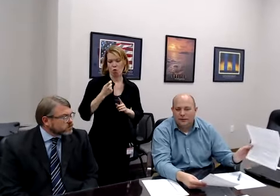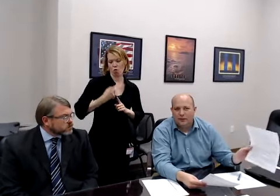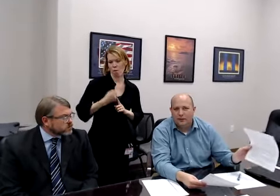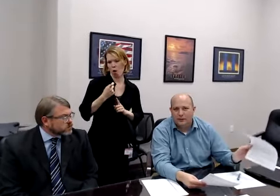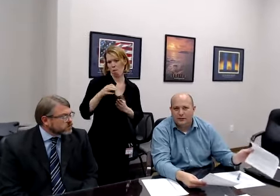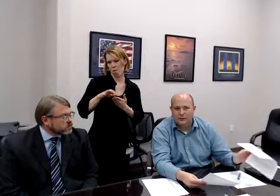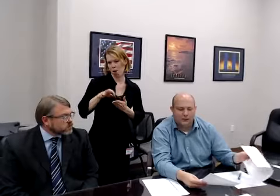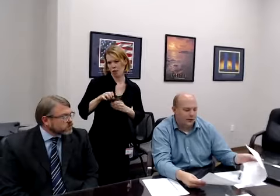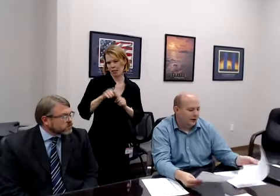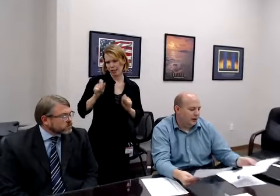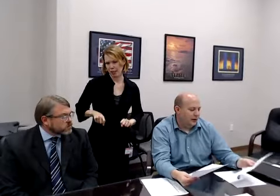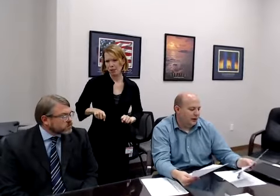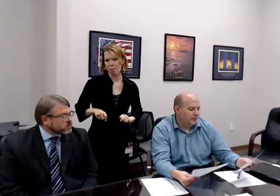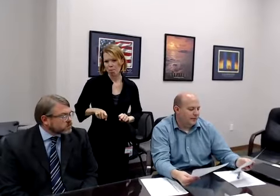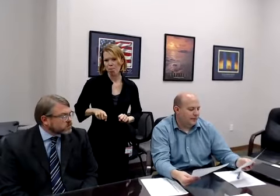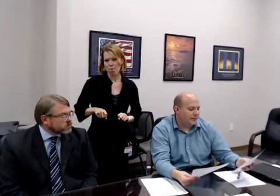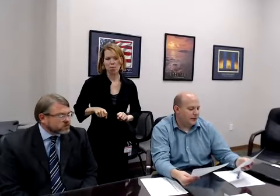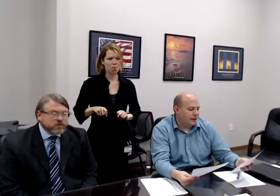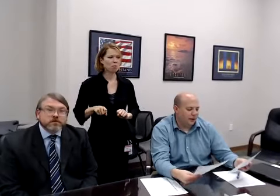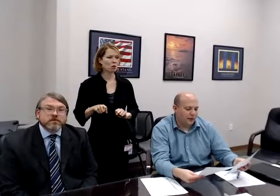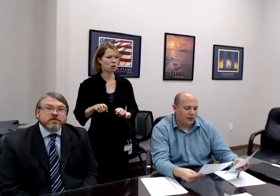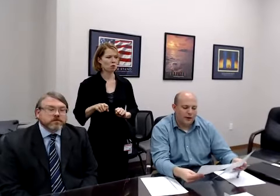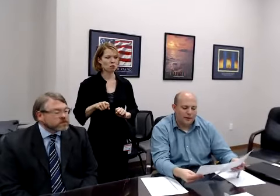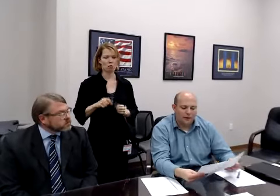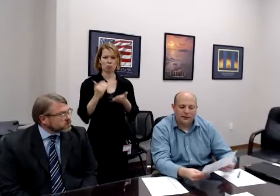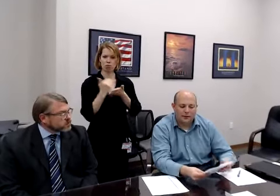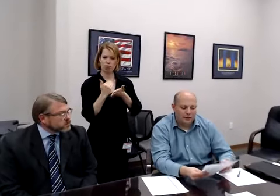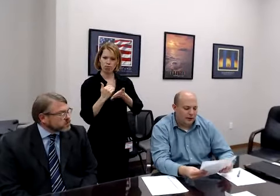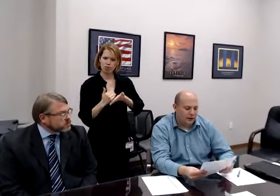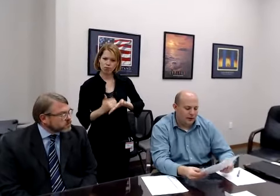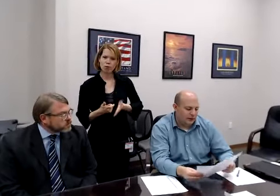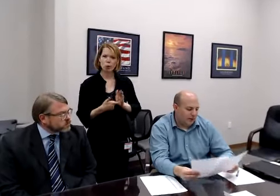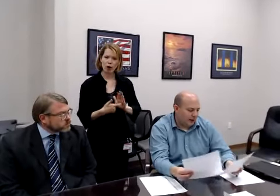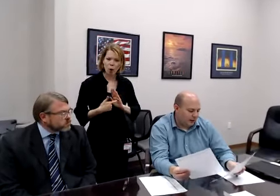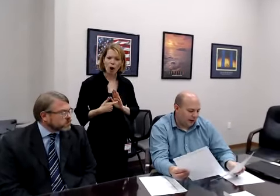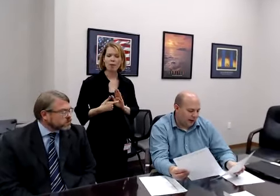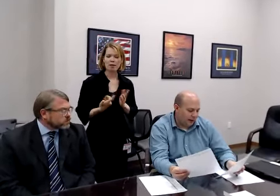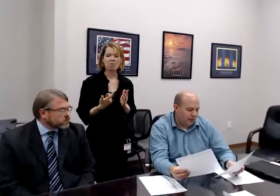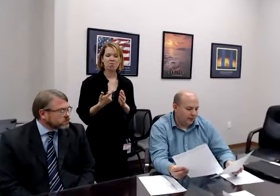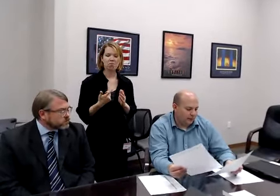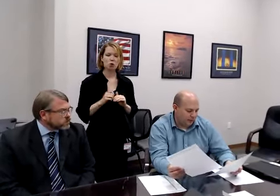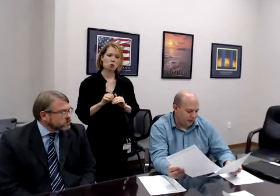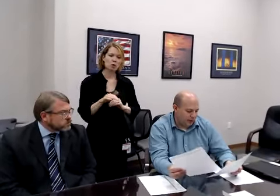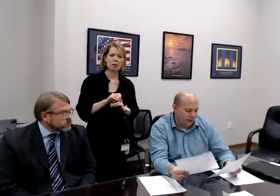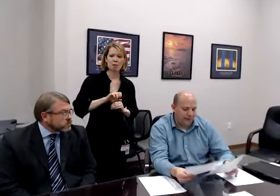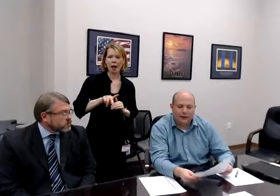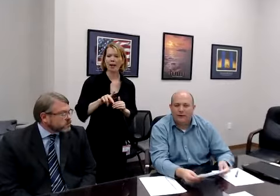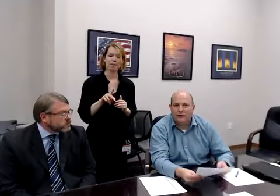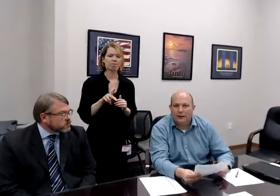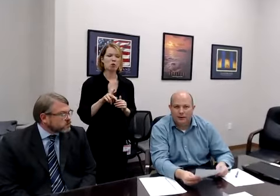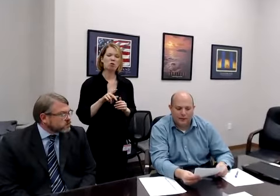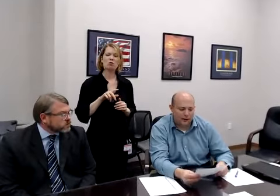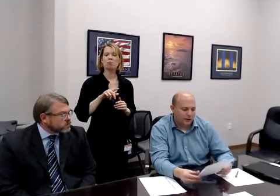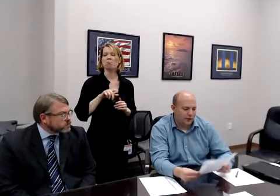So, this walks you through all their requirements for sending back your ballot, marking your ballot, and mailing your ballot.